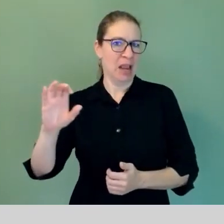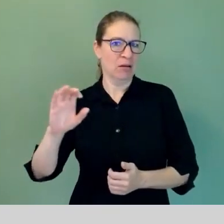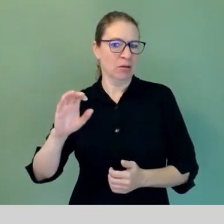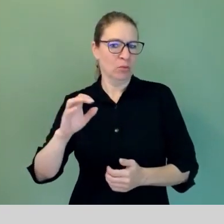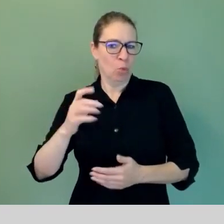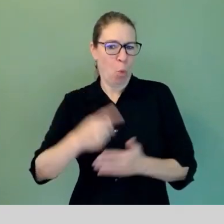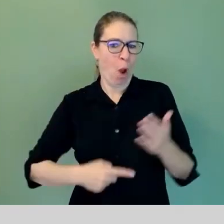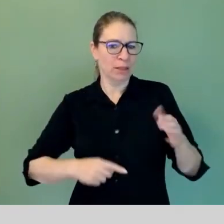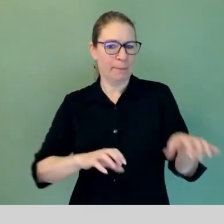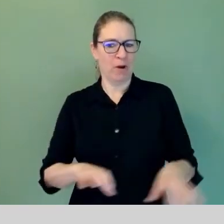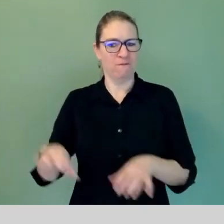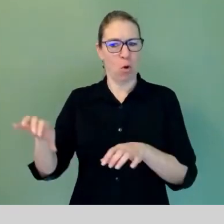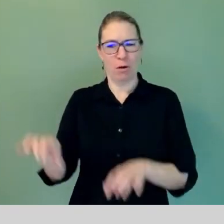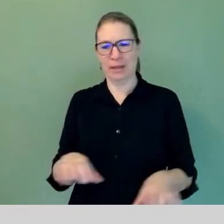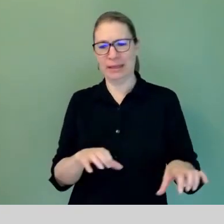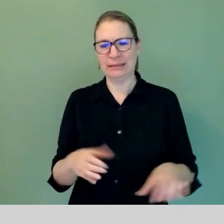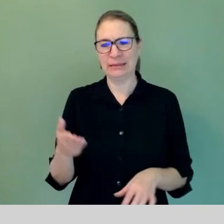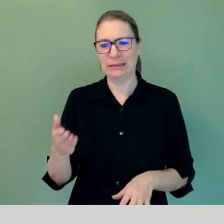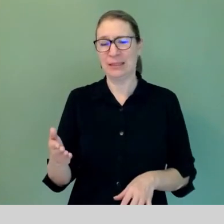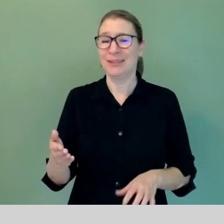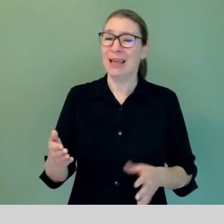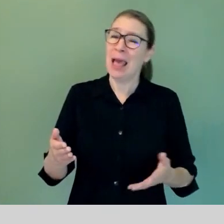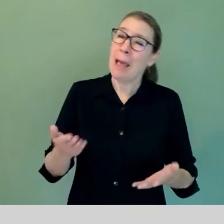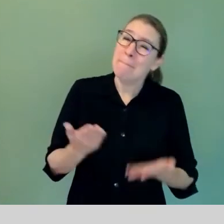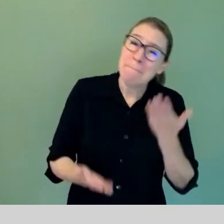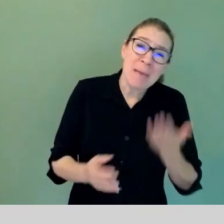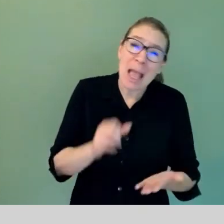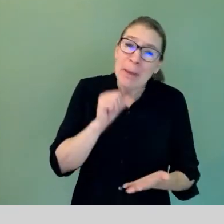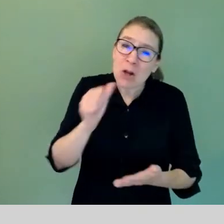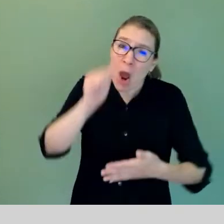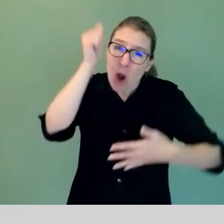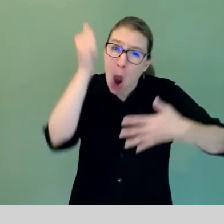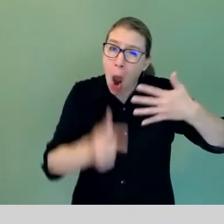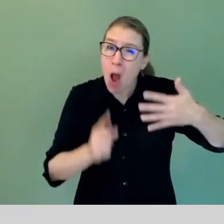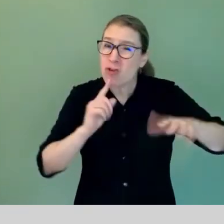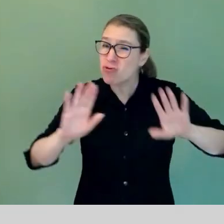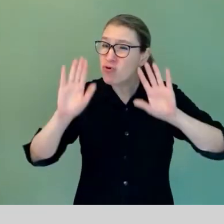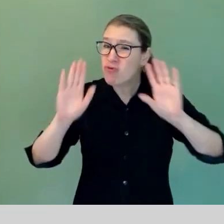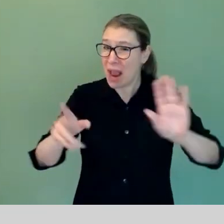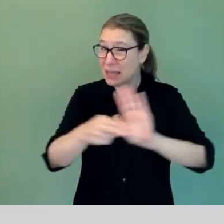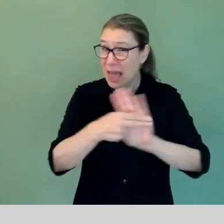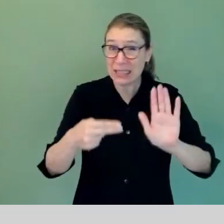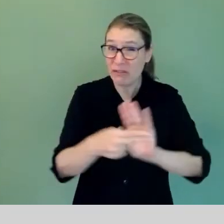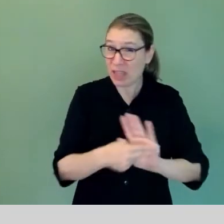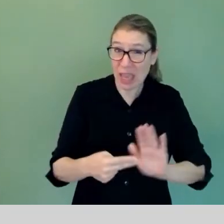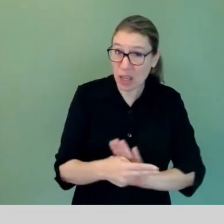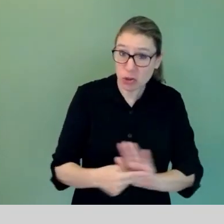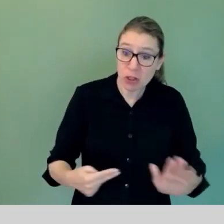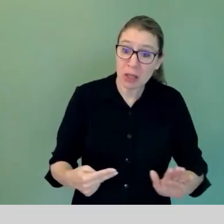While, you know, this may not be a great classification for everybody's classification model,